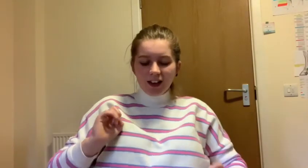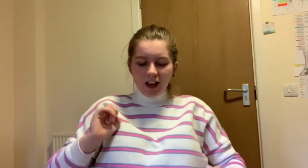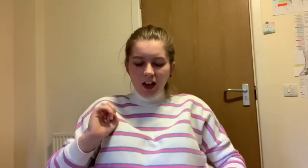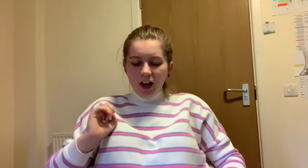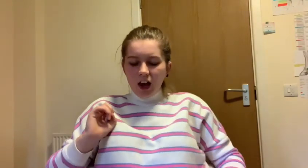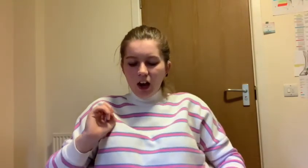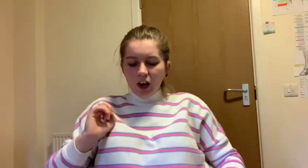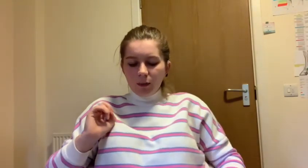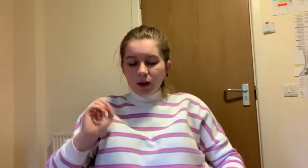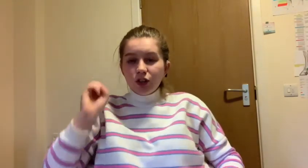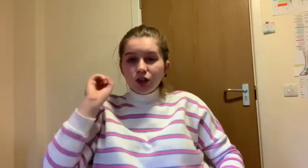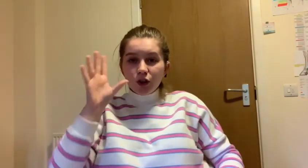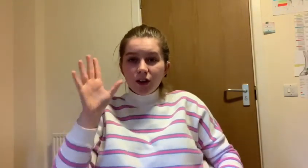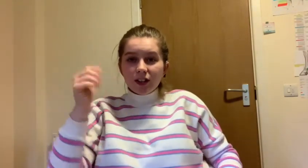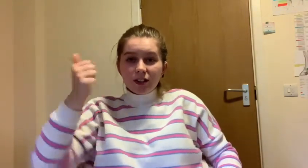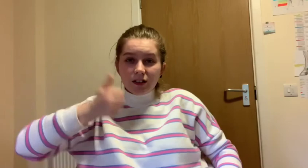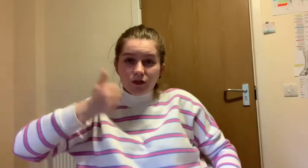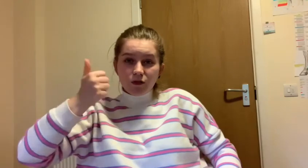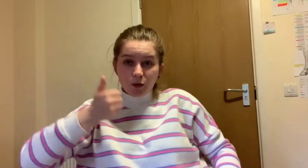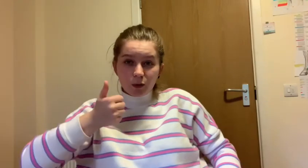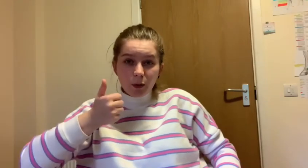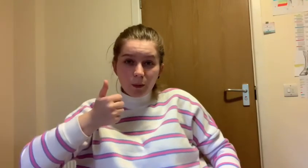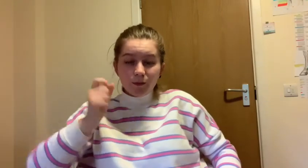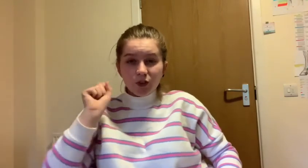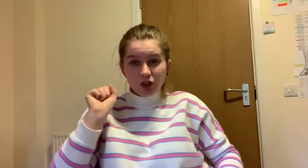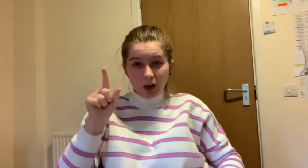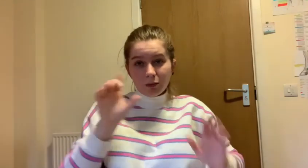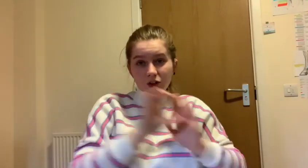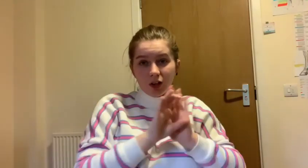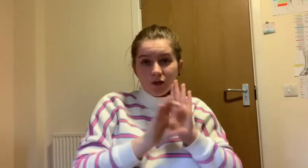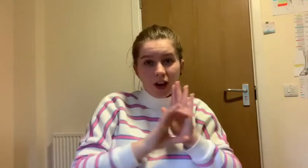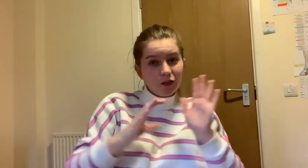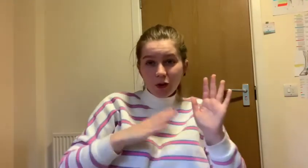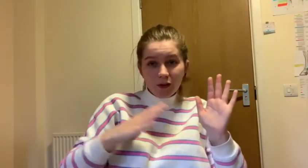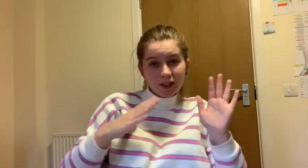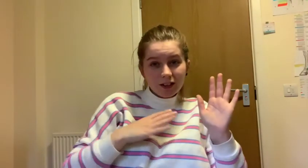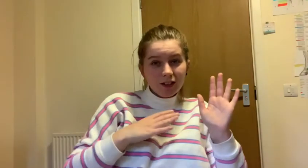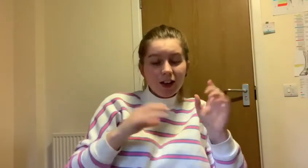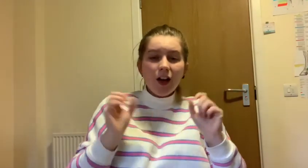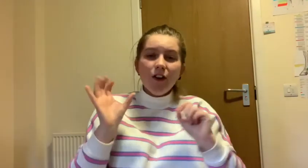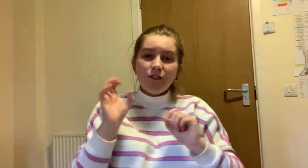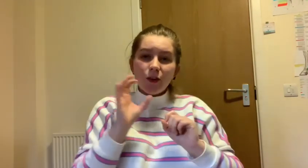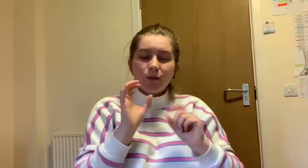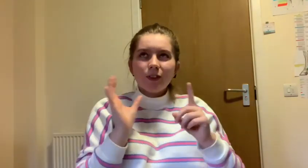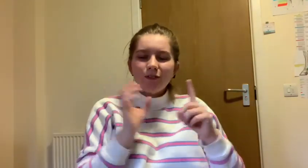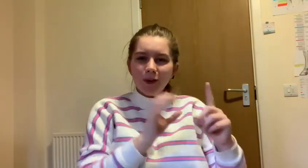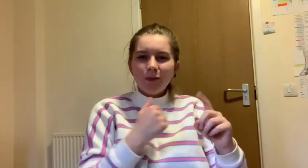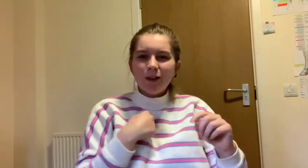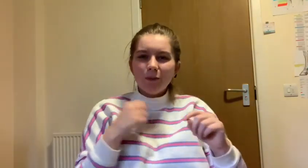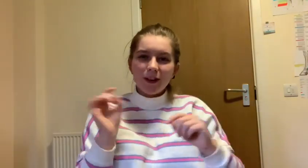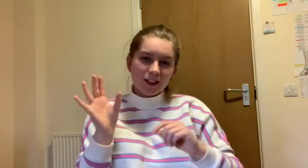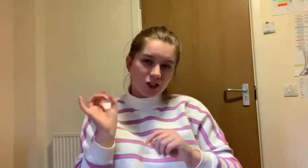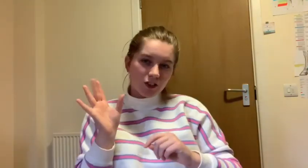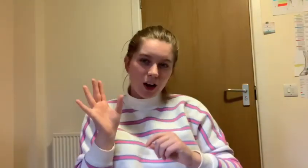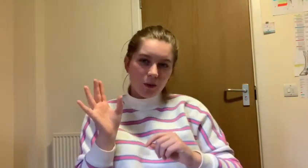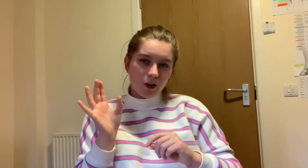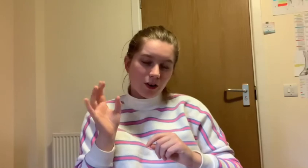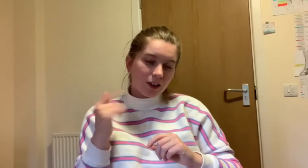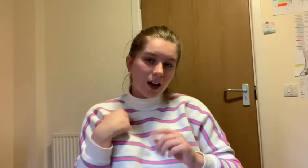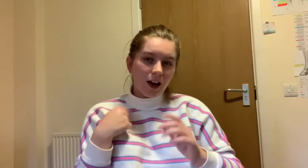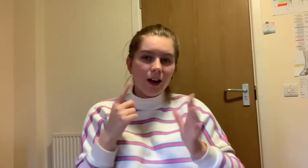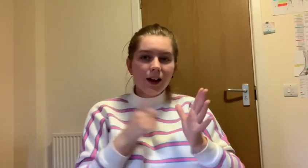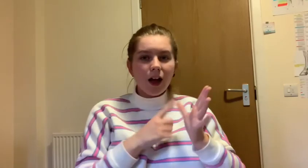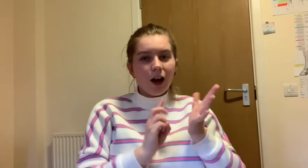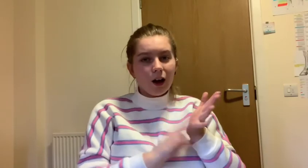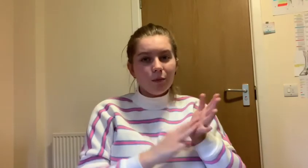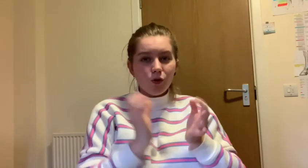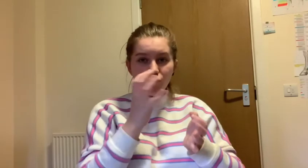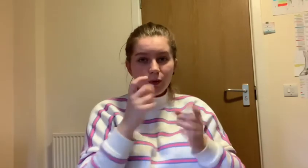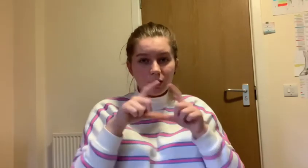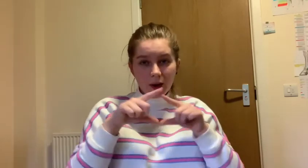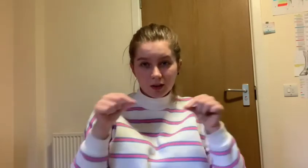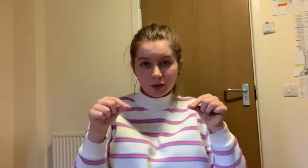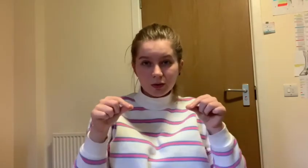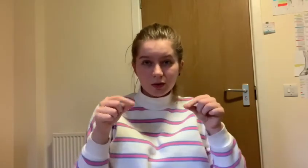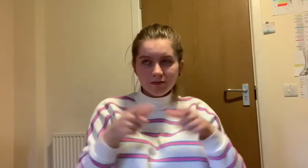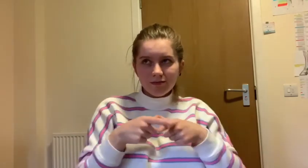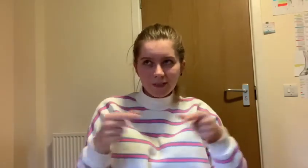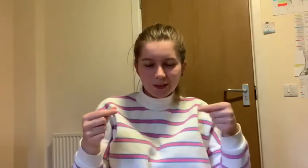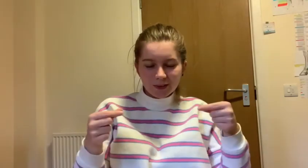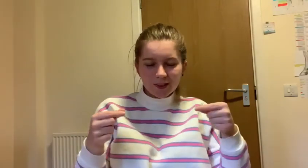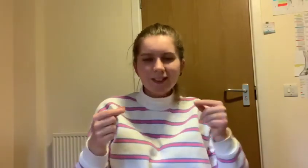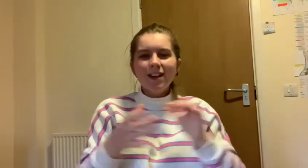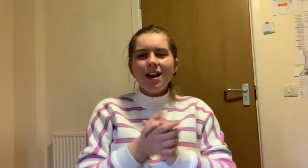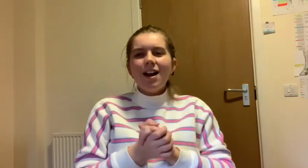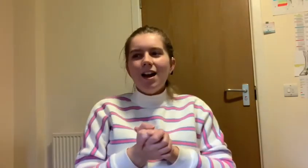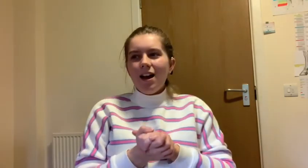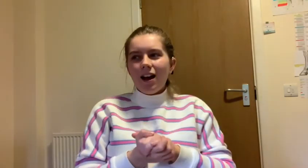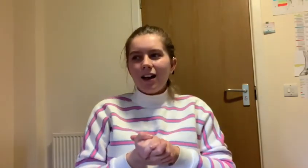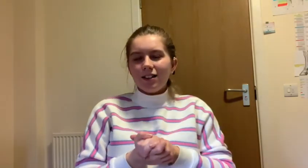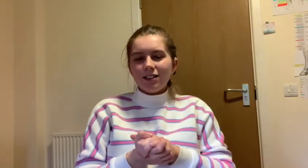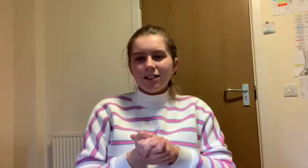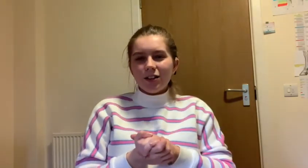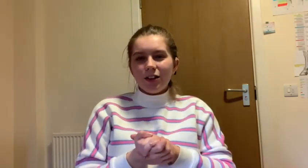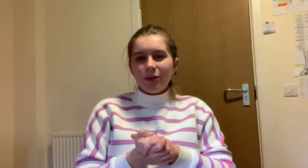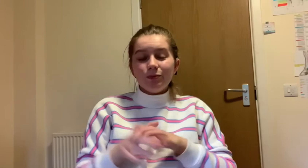Don't forget to give this a thumbs up, subscribe to my channel if you haven't already. Follow me on Instagram on iamrosiepetals